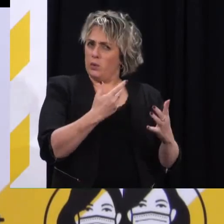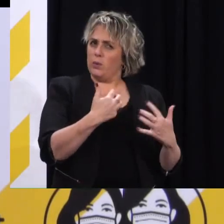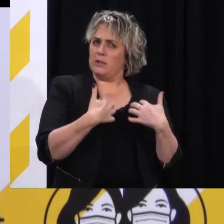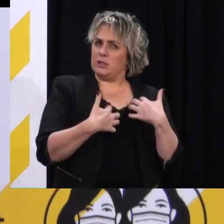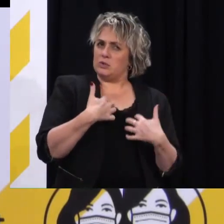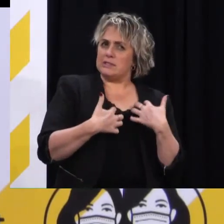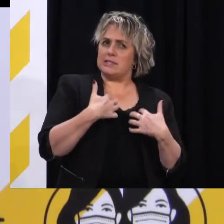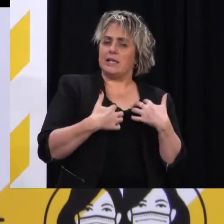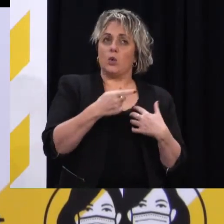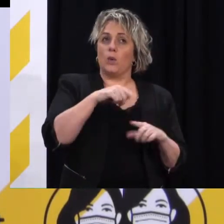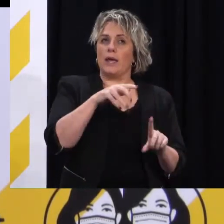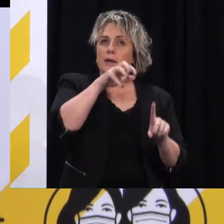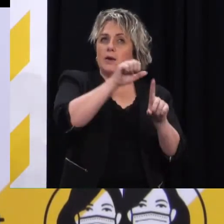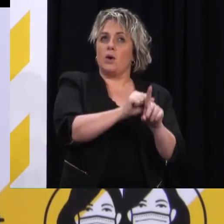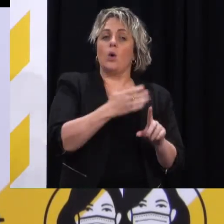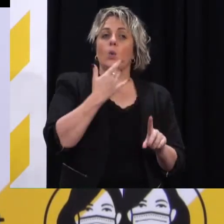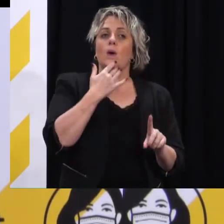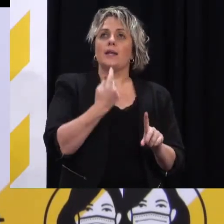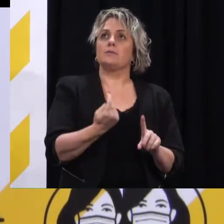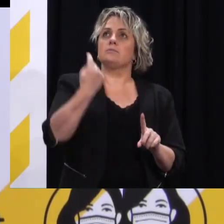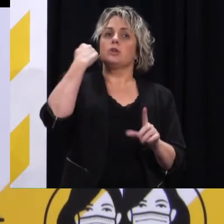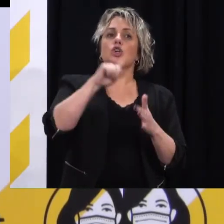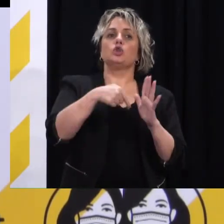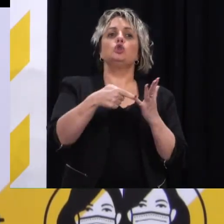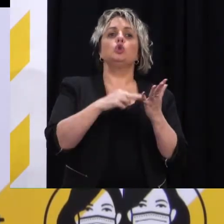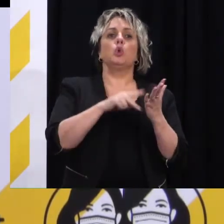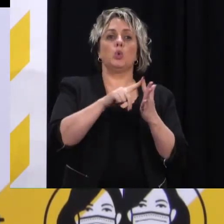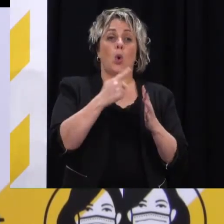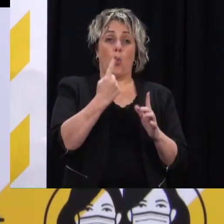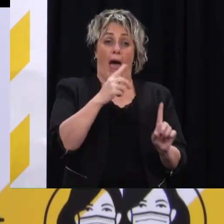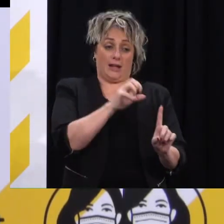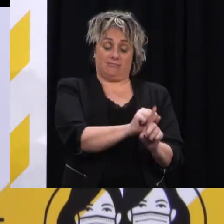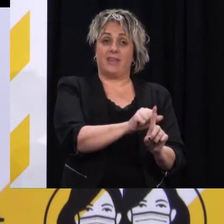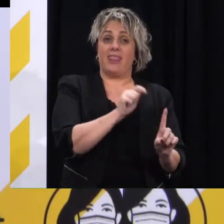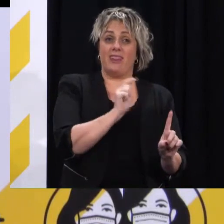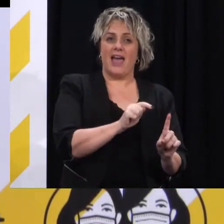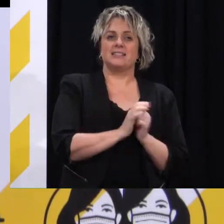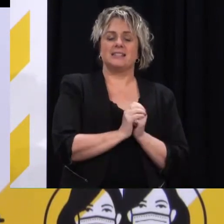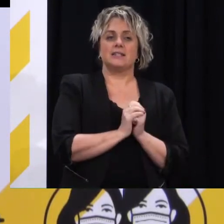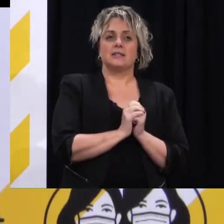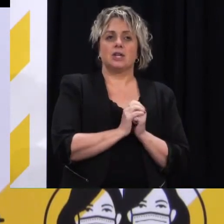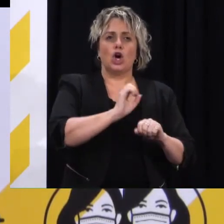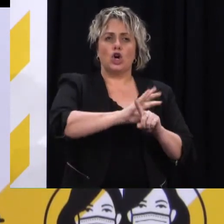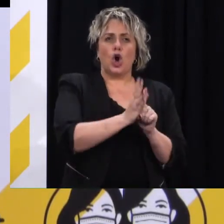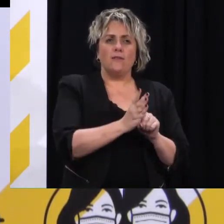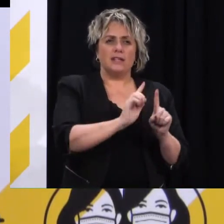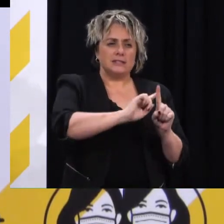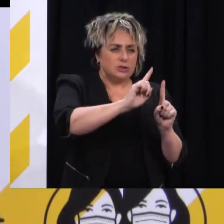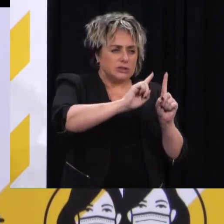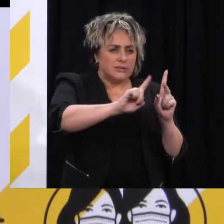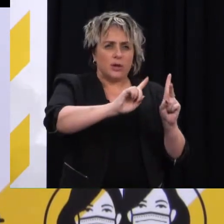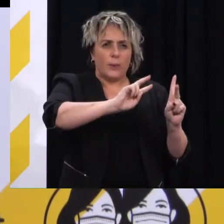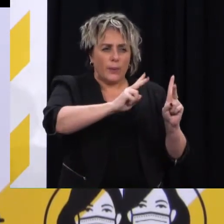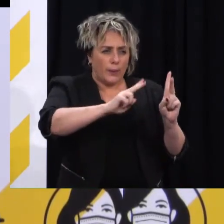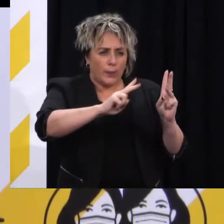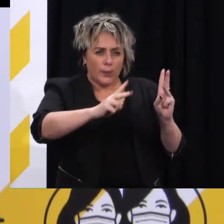to the New Zealand community?